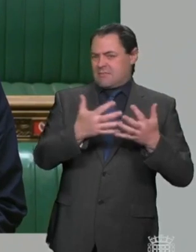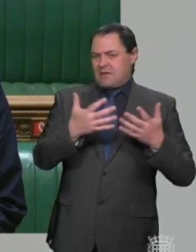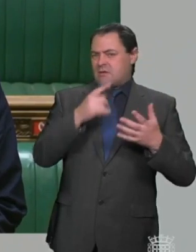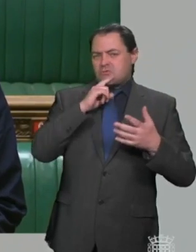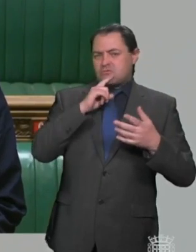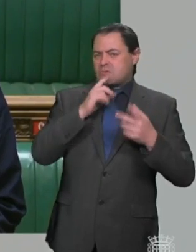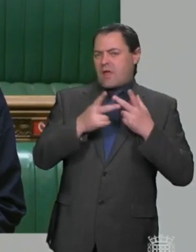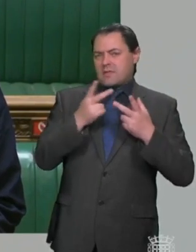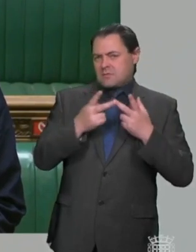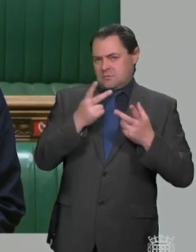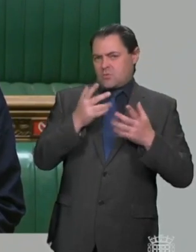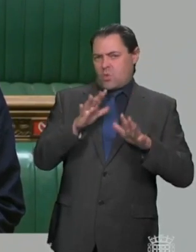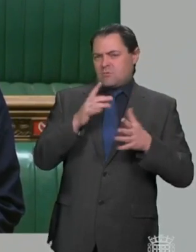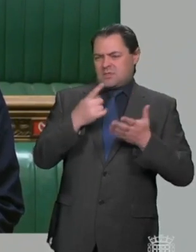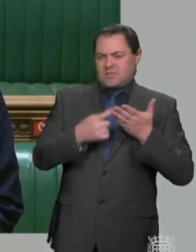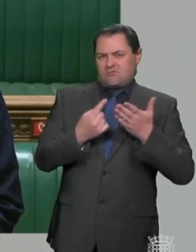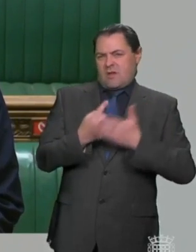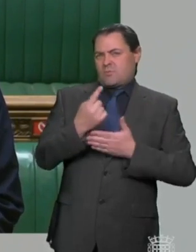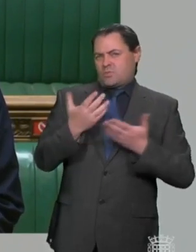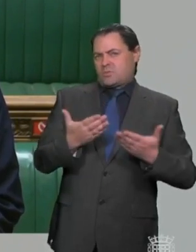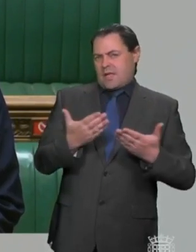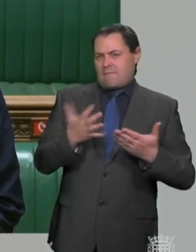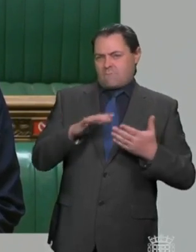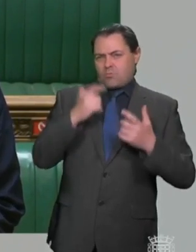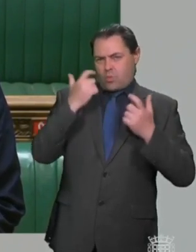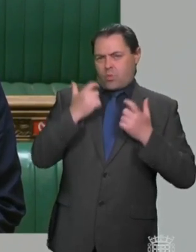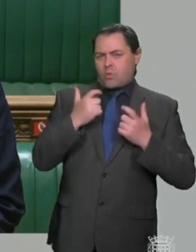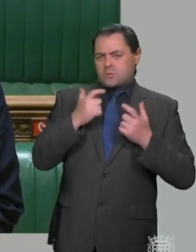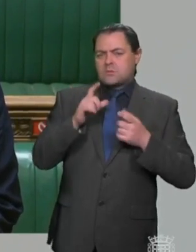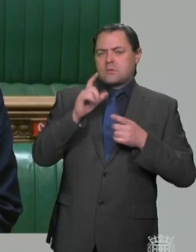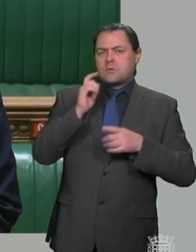I know that the Crown Prosecution Service has said it will meet with the families again to answer any questions they may have.